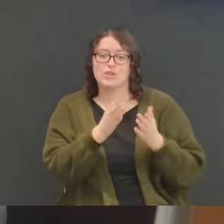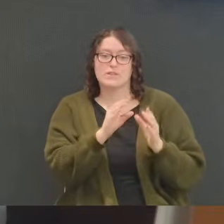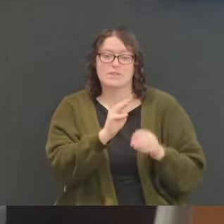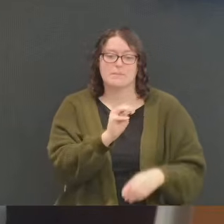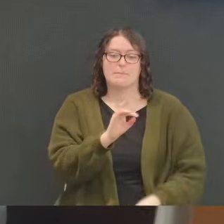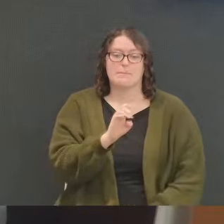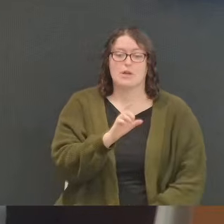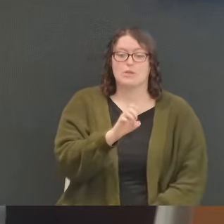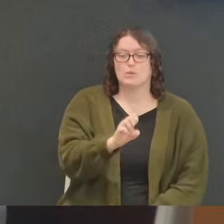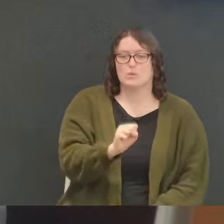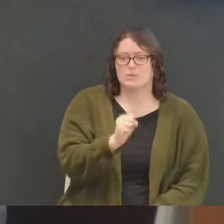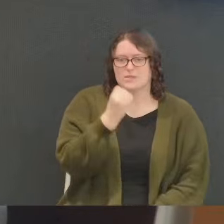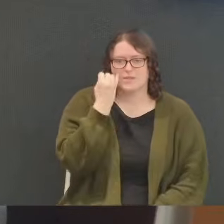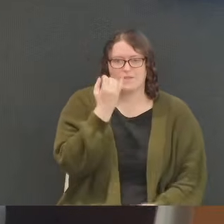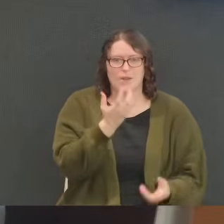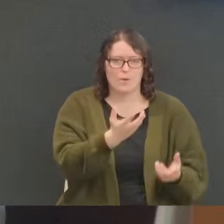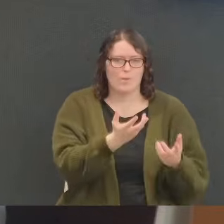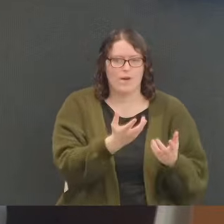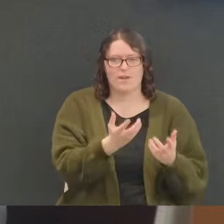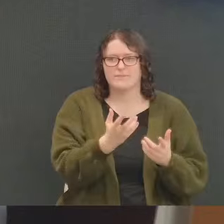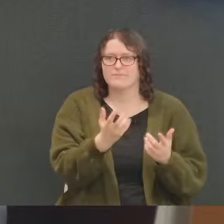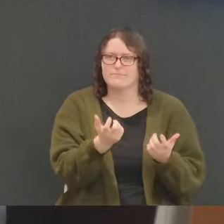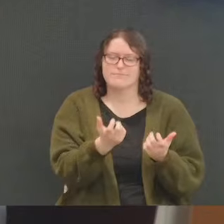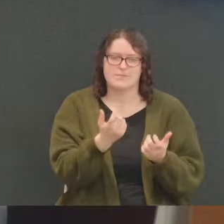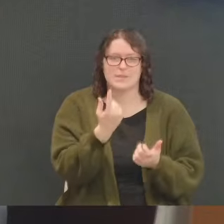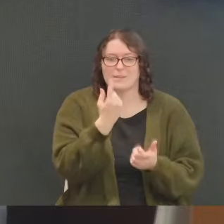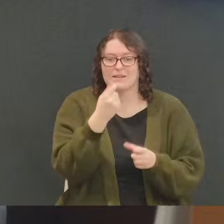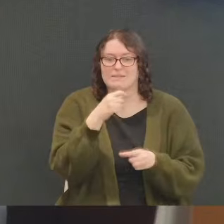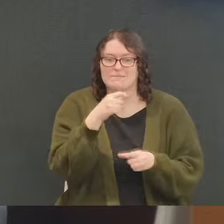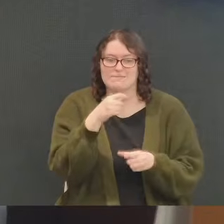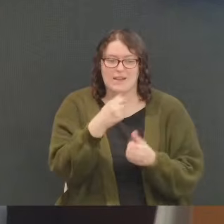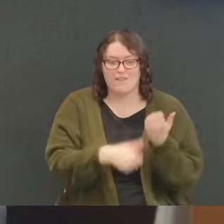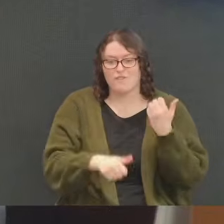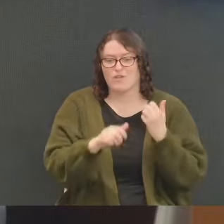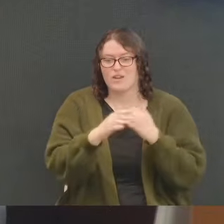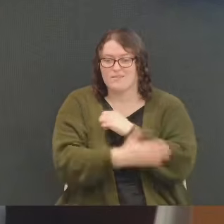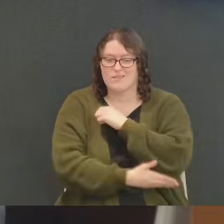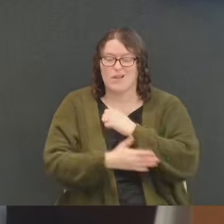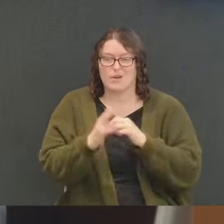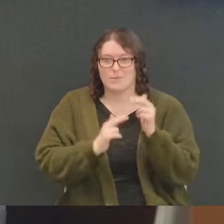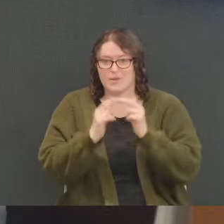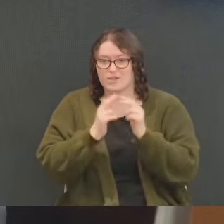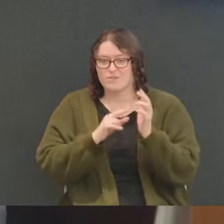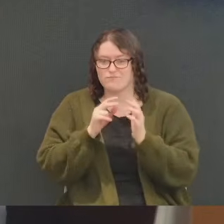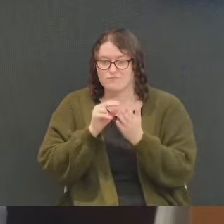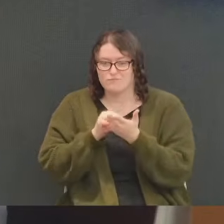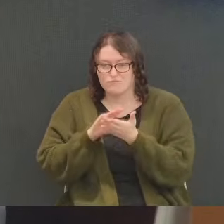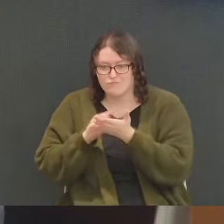for instance in all the county buildings to track every place we have a a green building